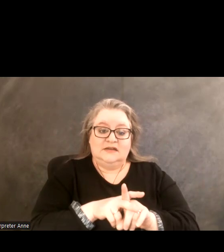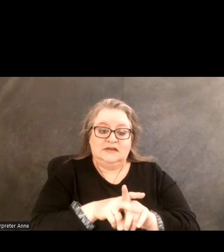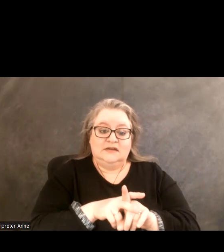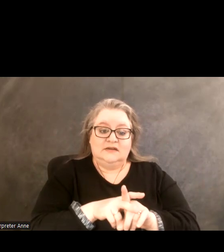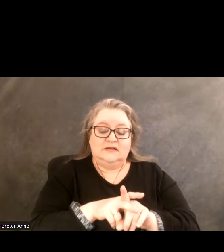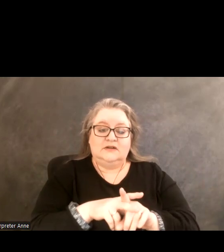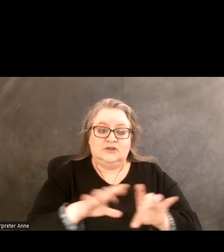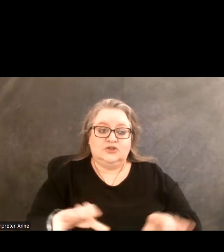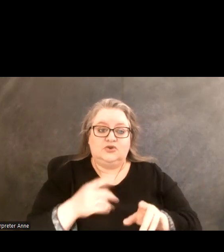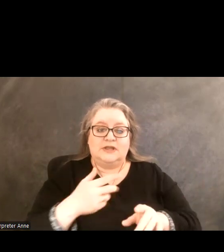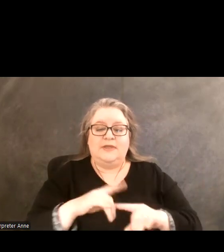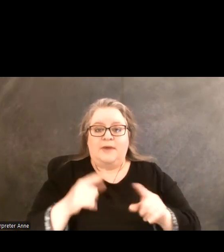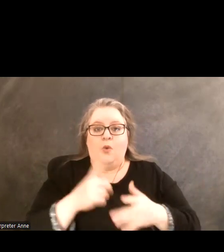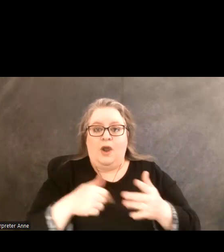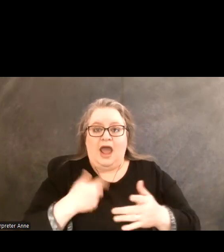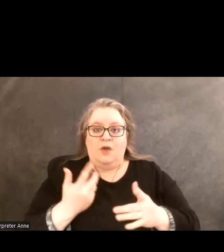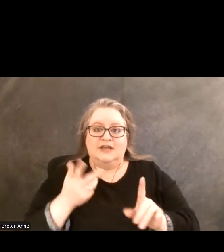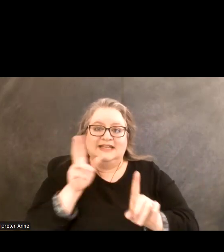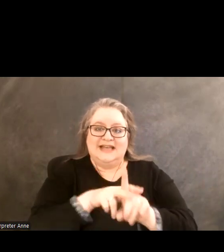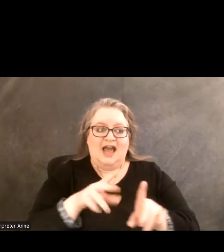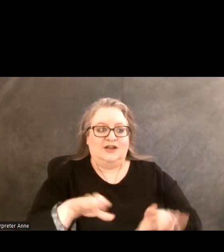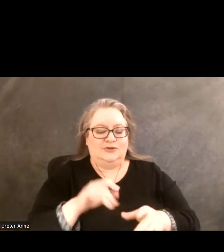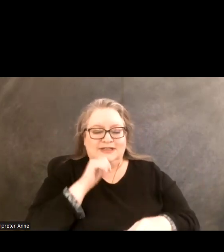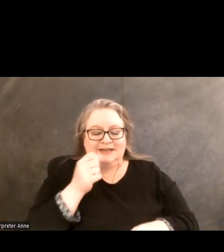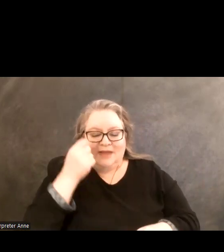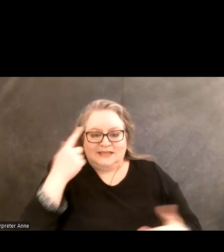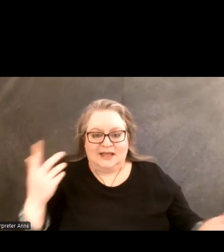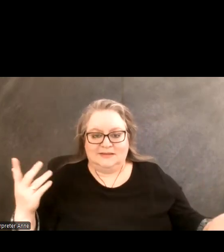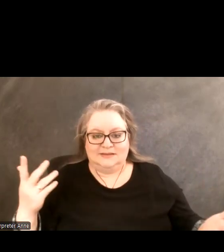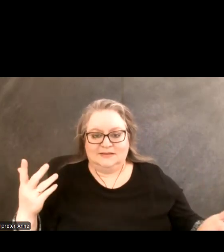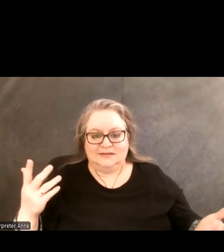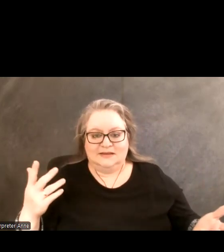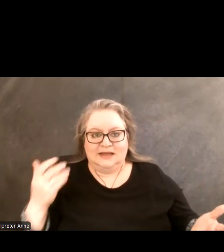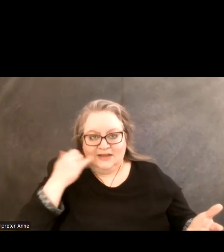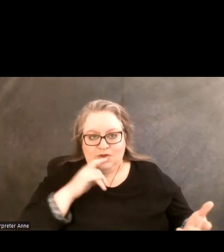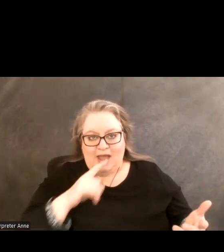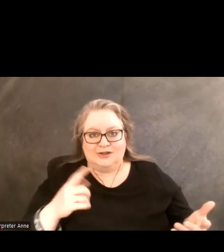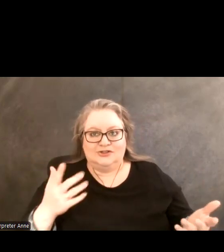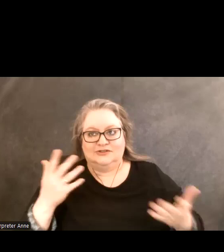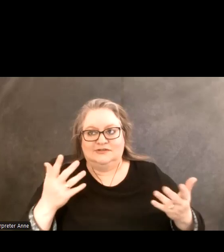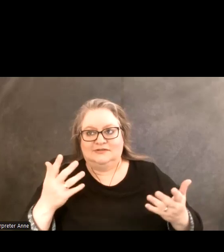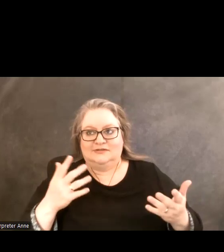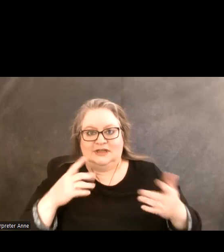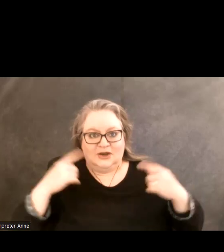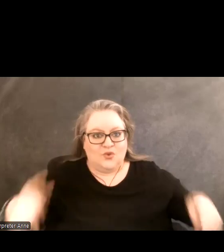what I was assigned to do was nonsensical. It didn't make sense if you actually are in a wheelchair, if they were in the